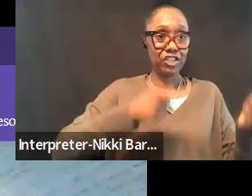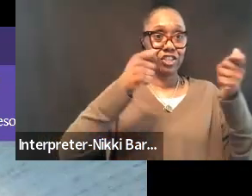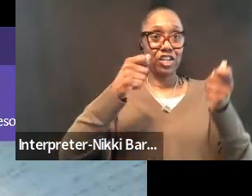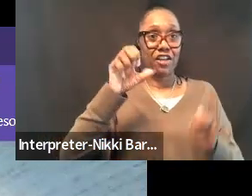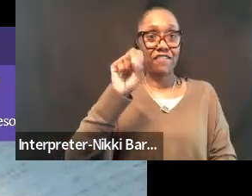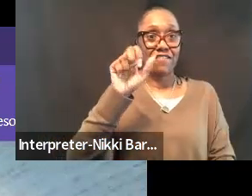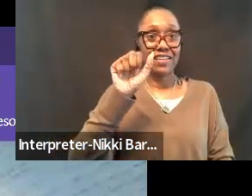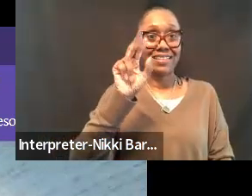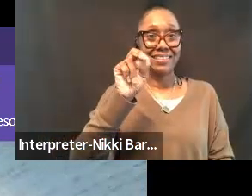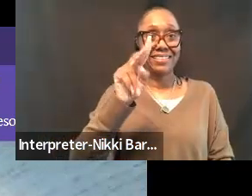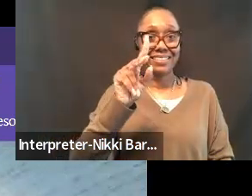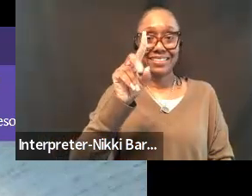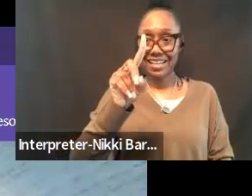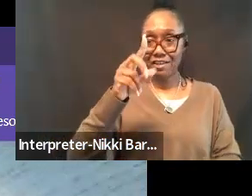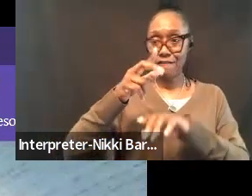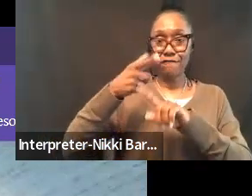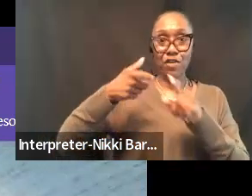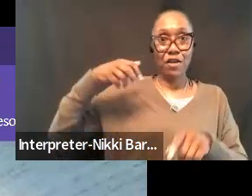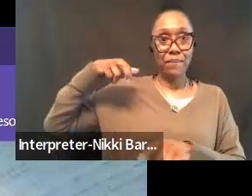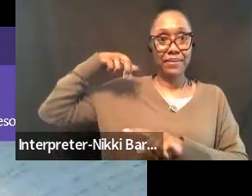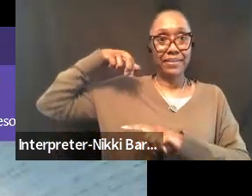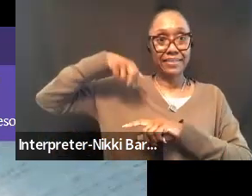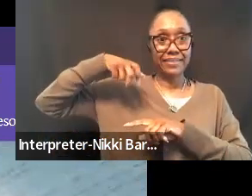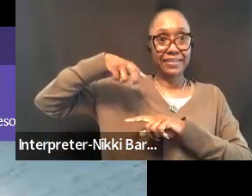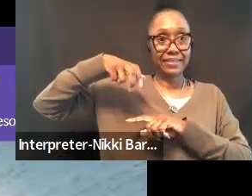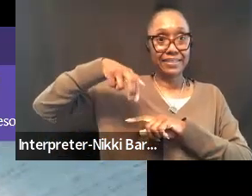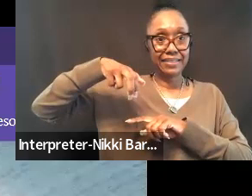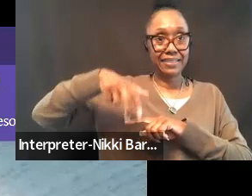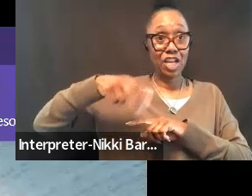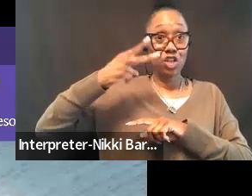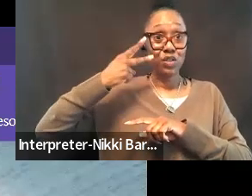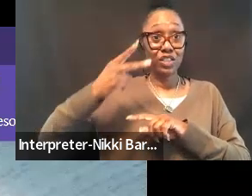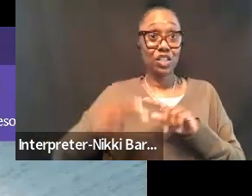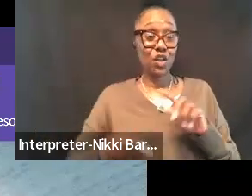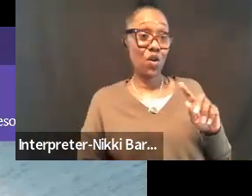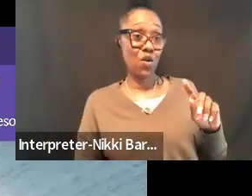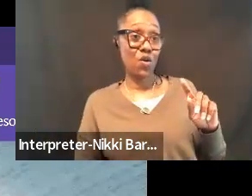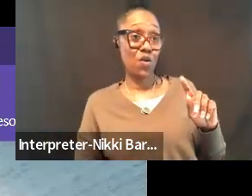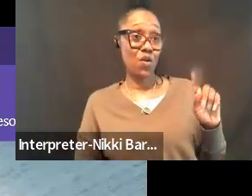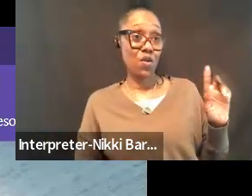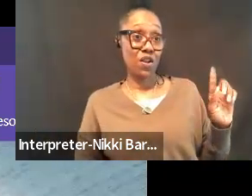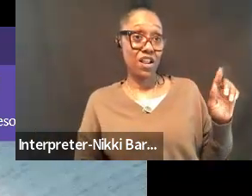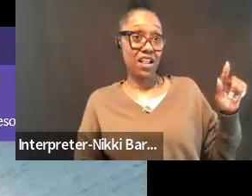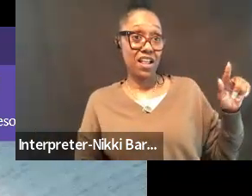Off of a stairwell. And then there's the ramp on the right hand side of the stairwell that also has snow on it.